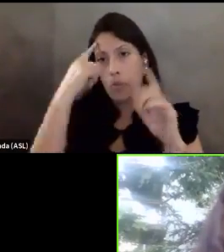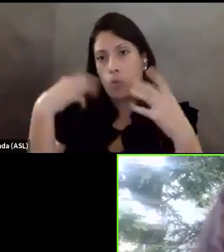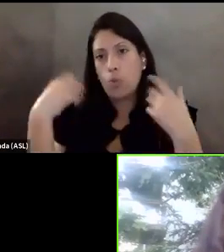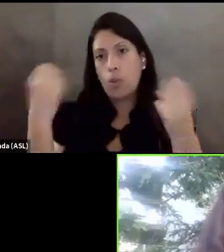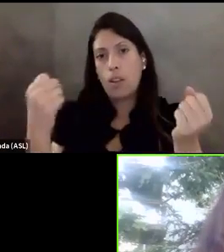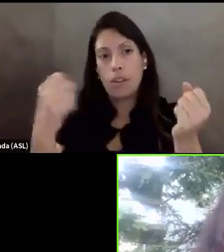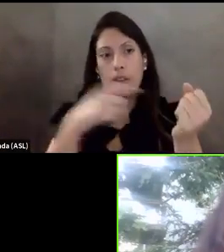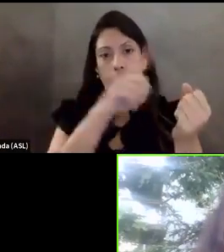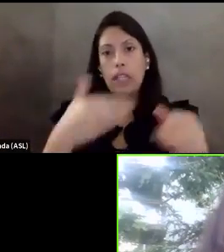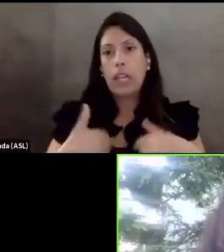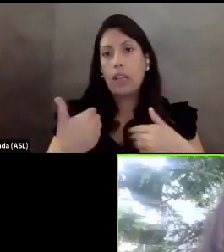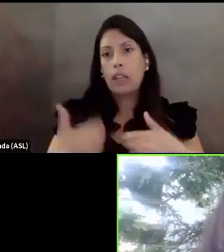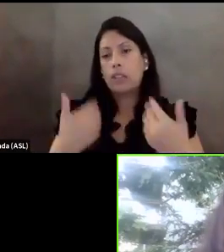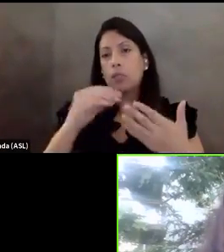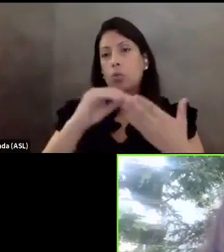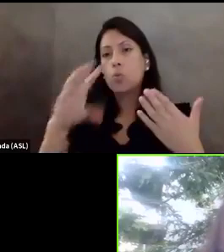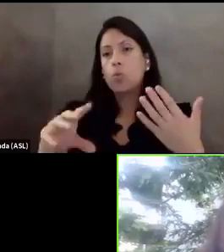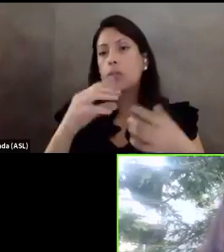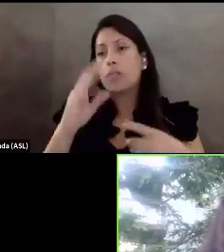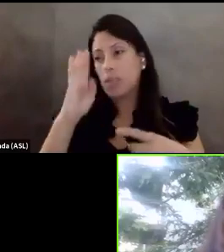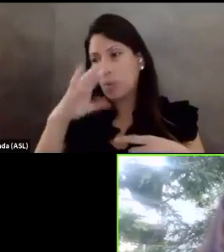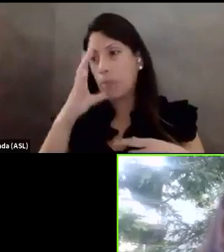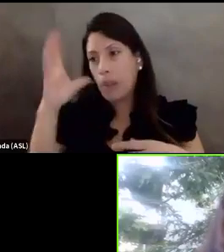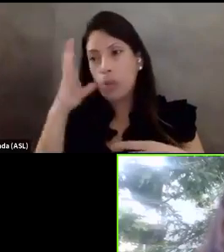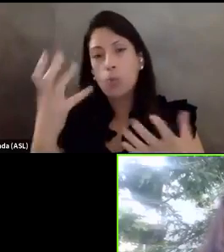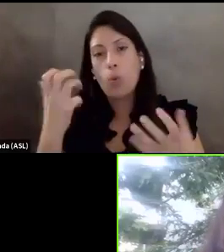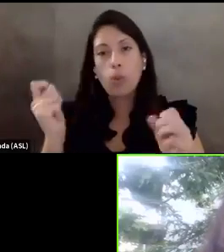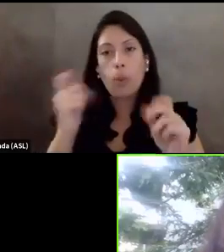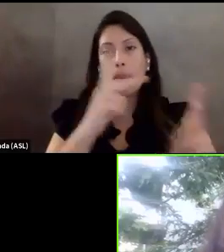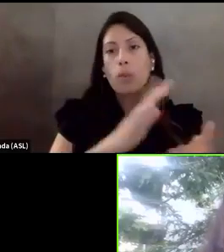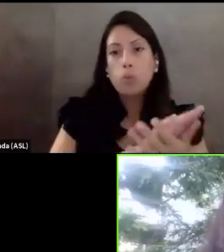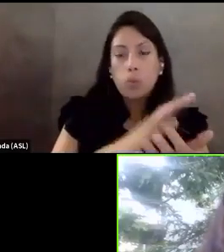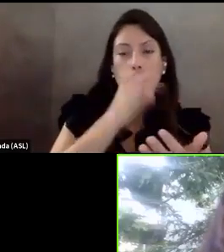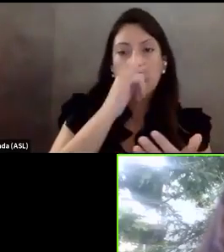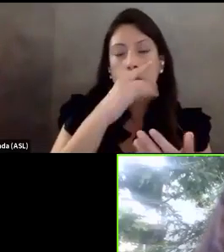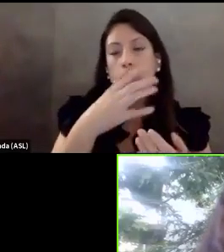and parents and need to get back to hybrid or in-person learning.